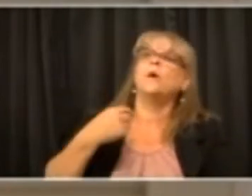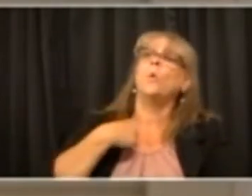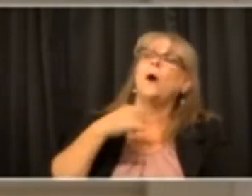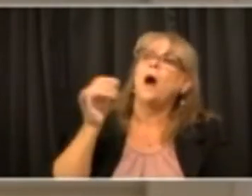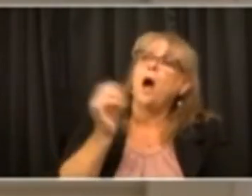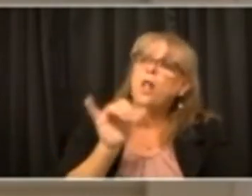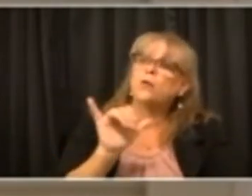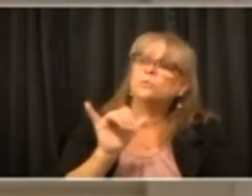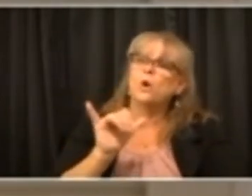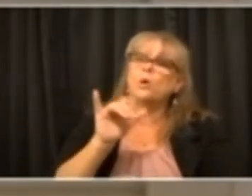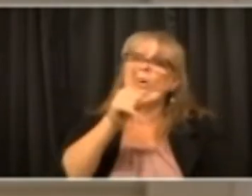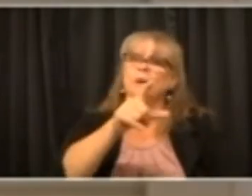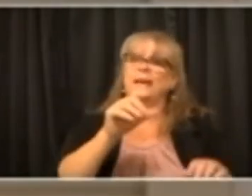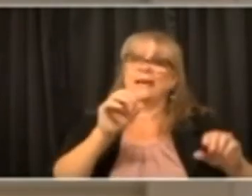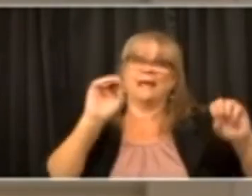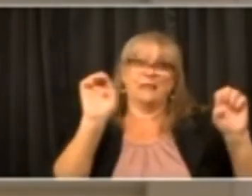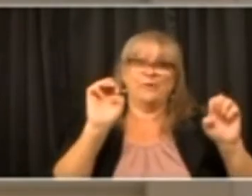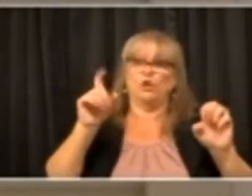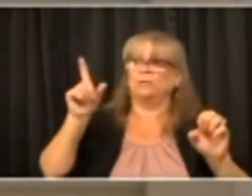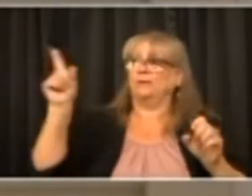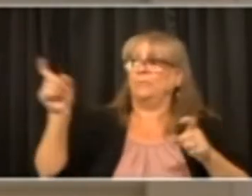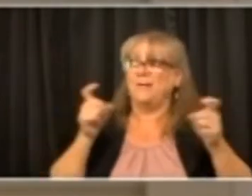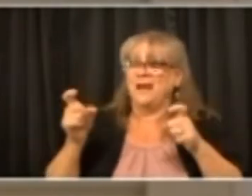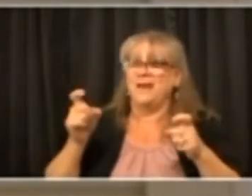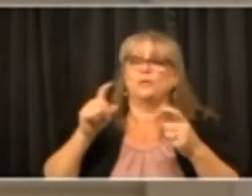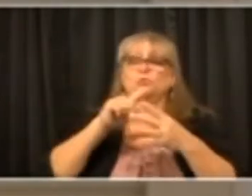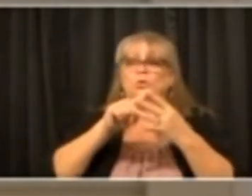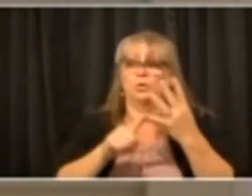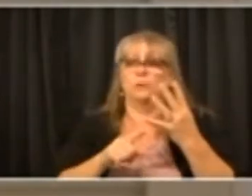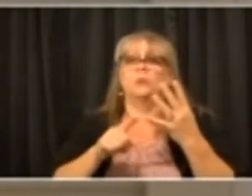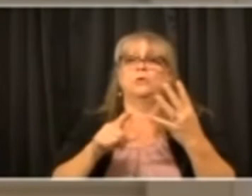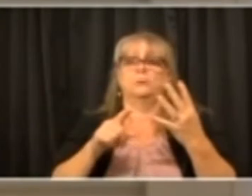the fires that the governor described most of those fires or all of those